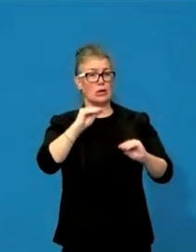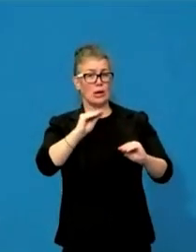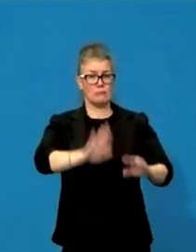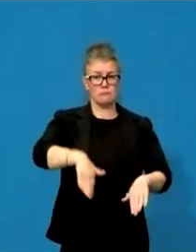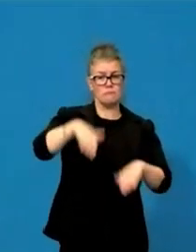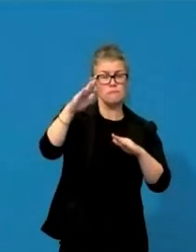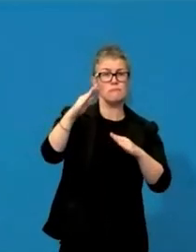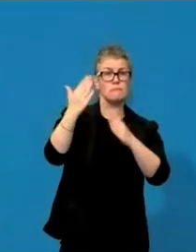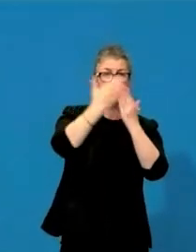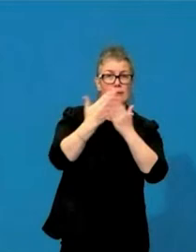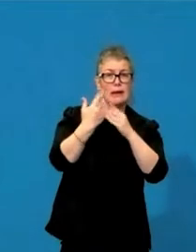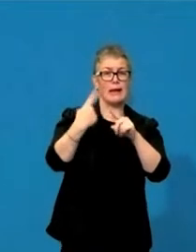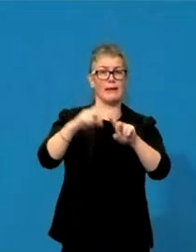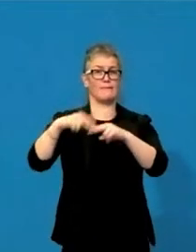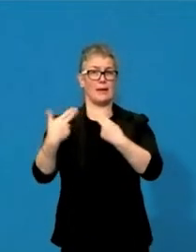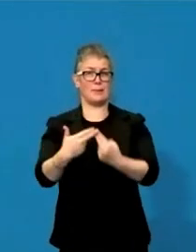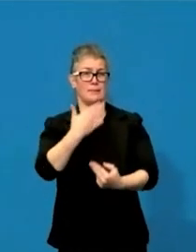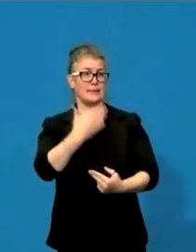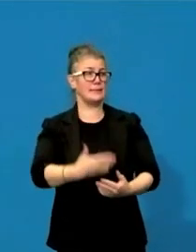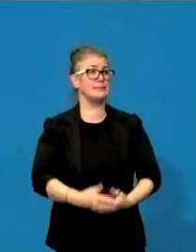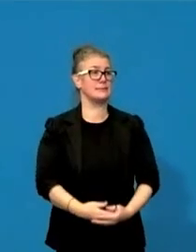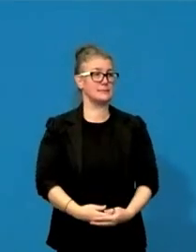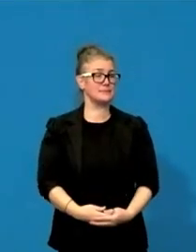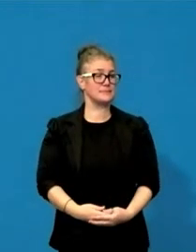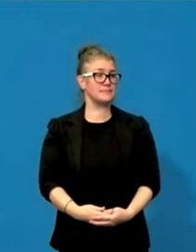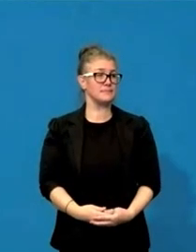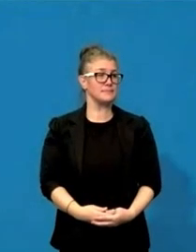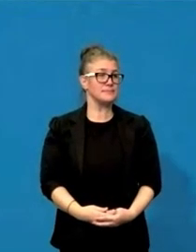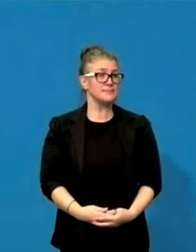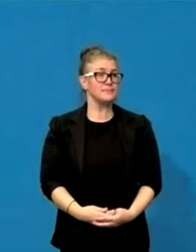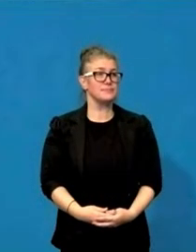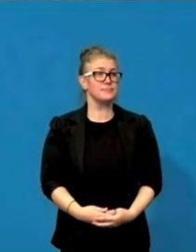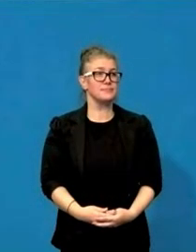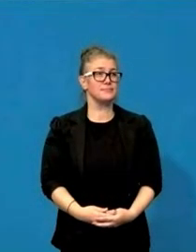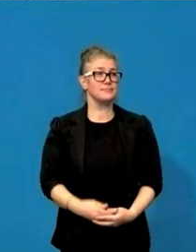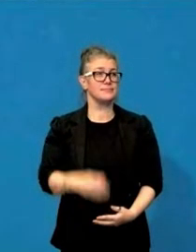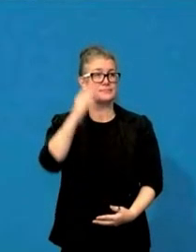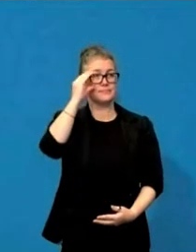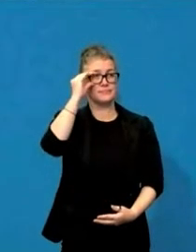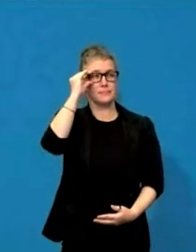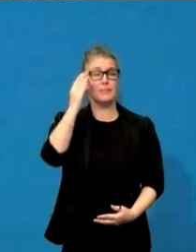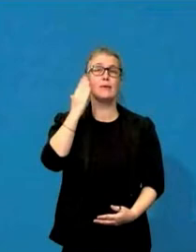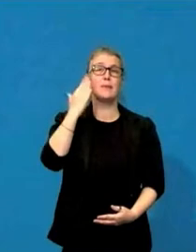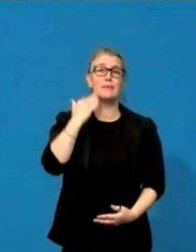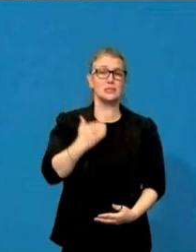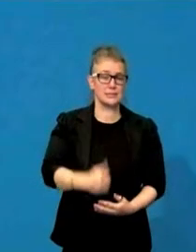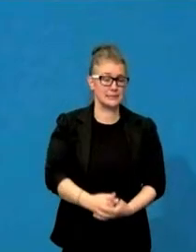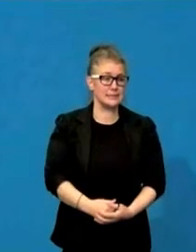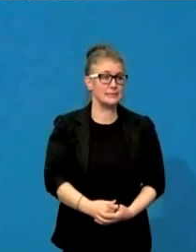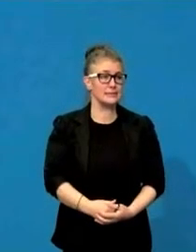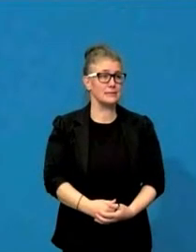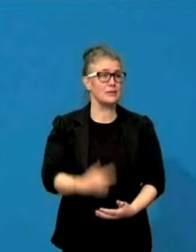background? MS HAND: I guess I grew up in Fitzroy Crossing, went to school at Fitzroy